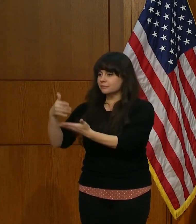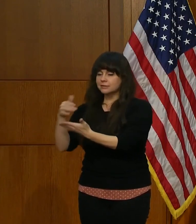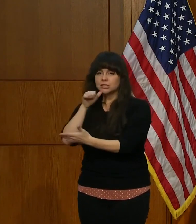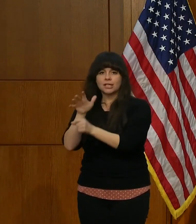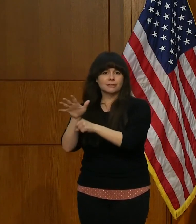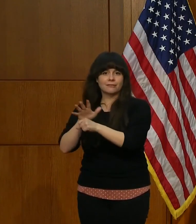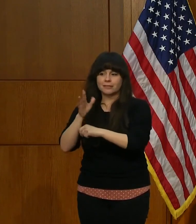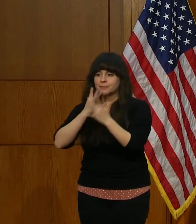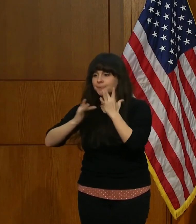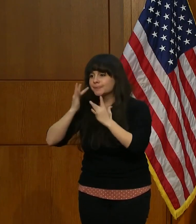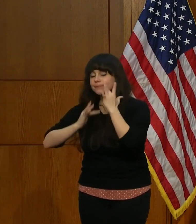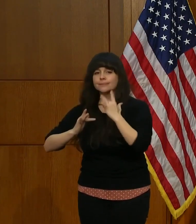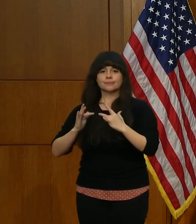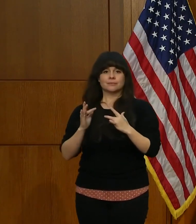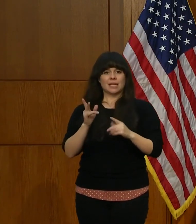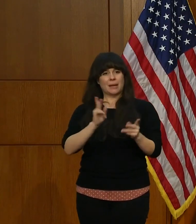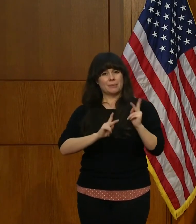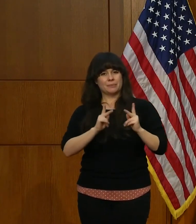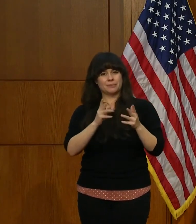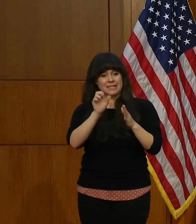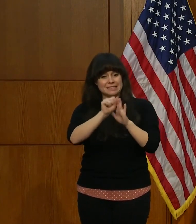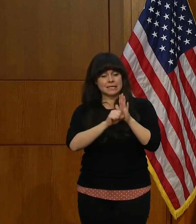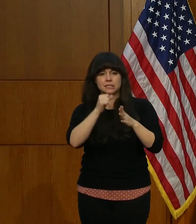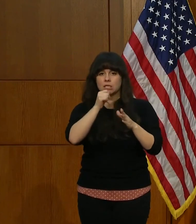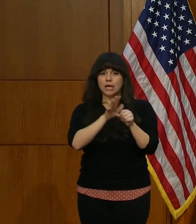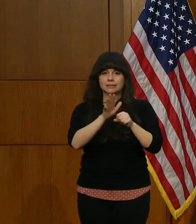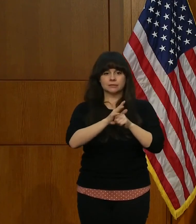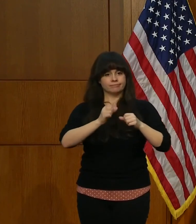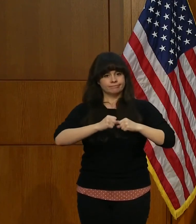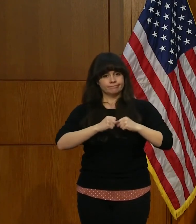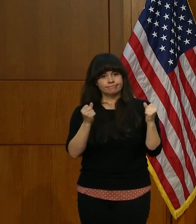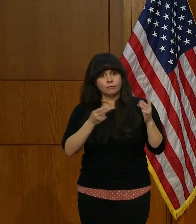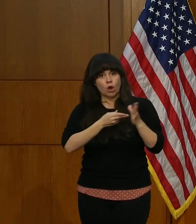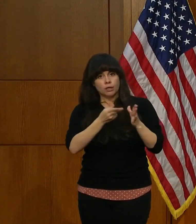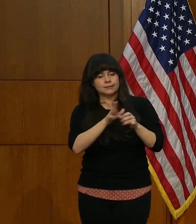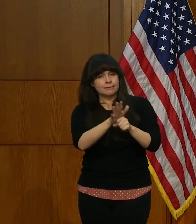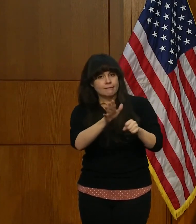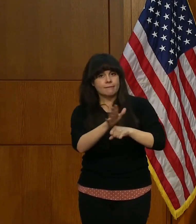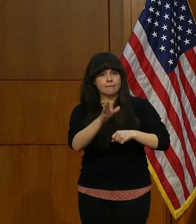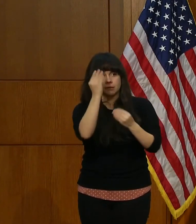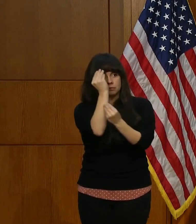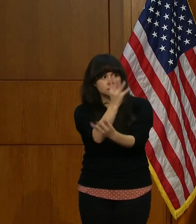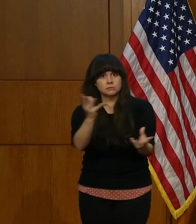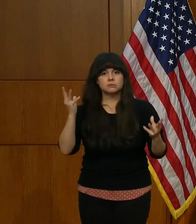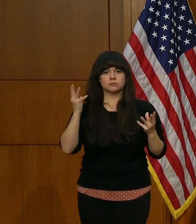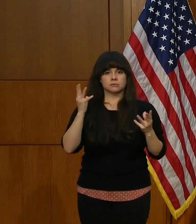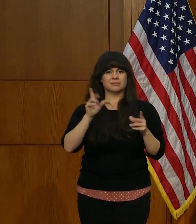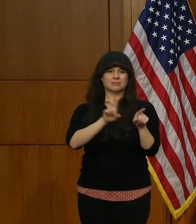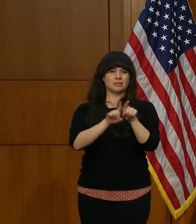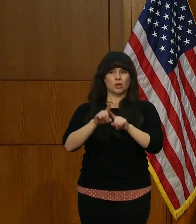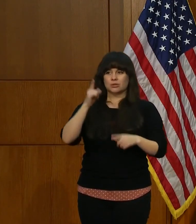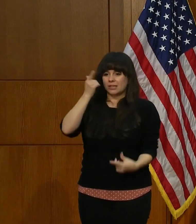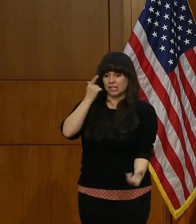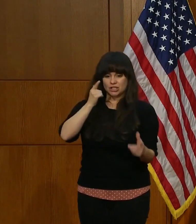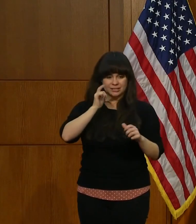NOT ENOUGH SUPPLY. NOT ENOUGH